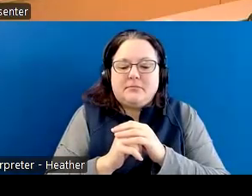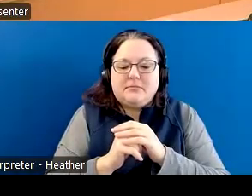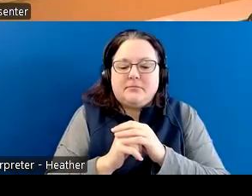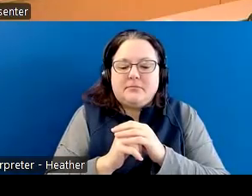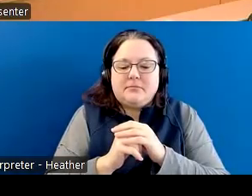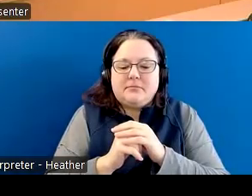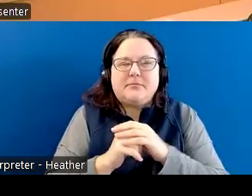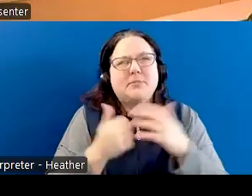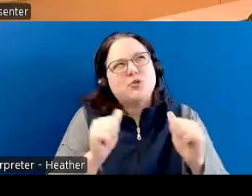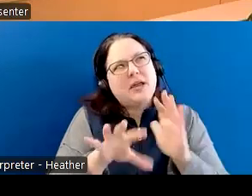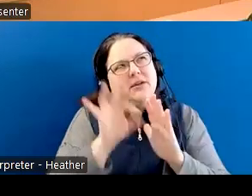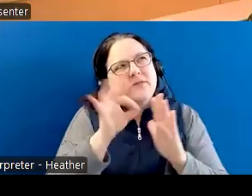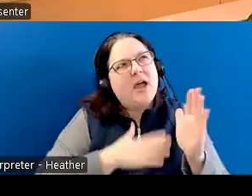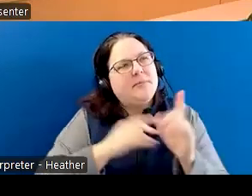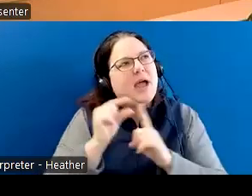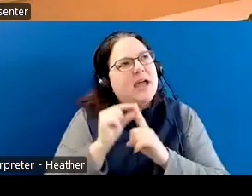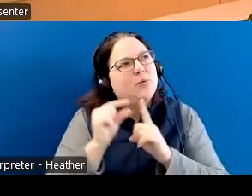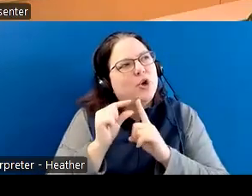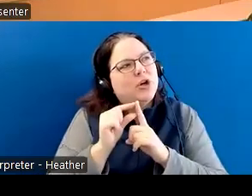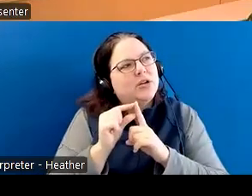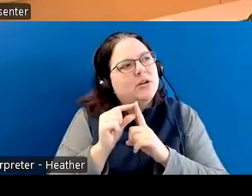words exactly with the clinical aspect of things. So basically what I just want to say I'm just